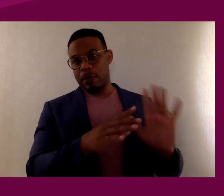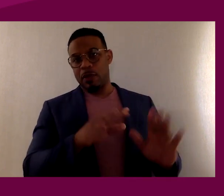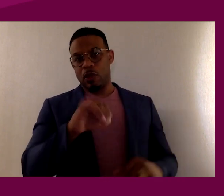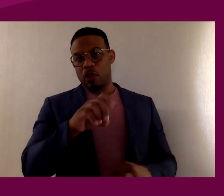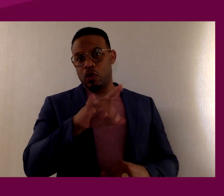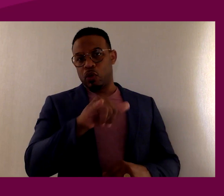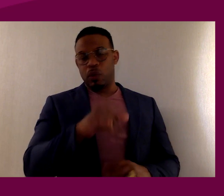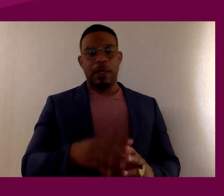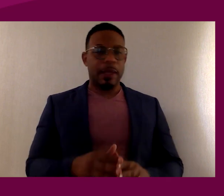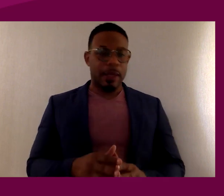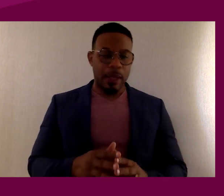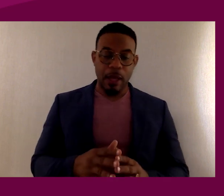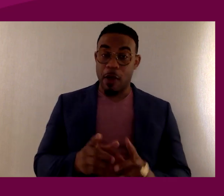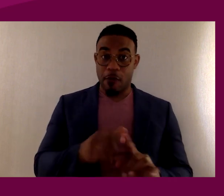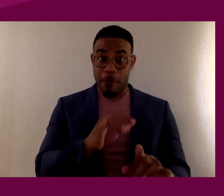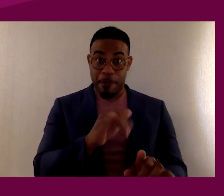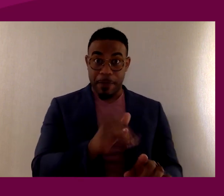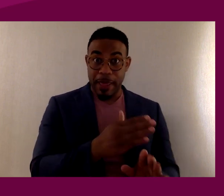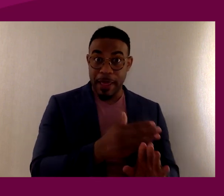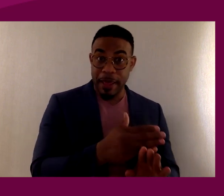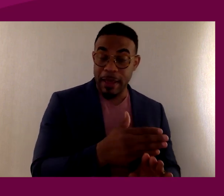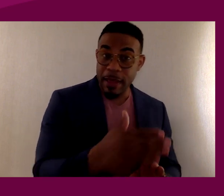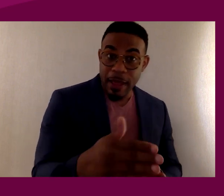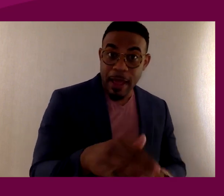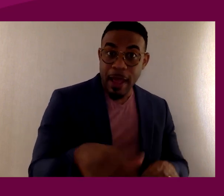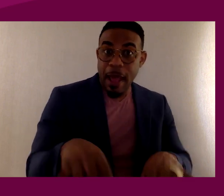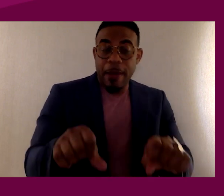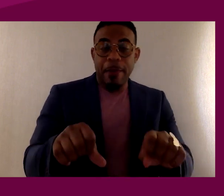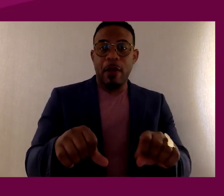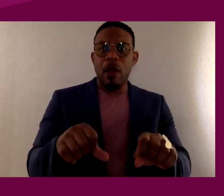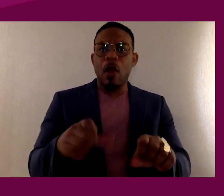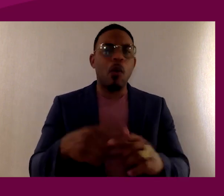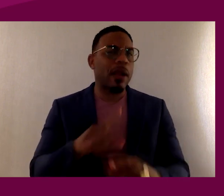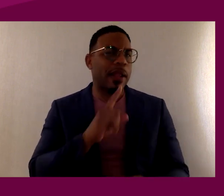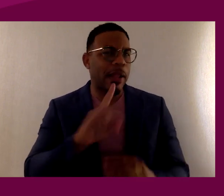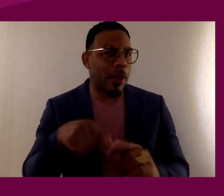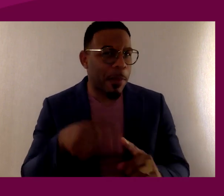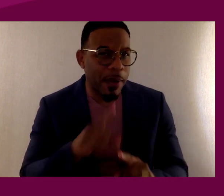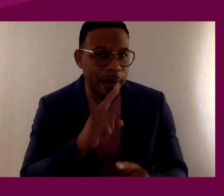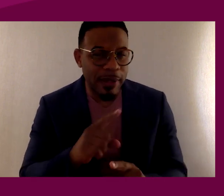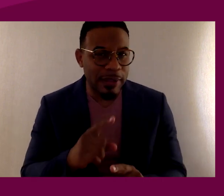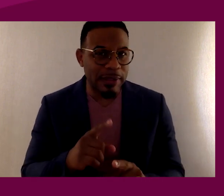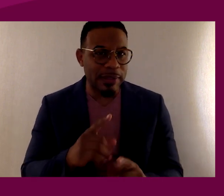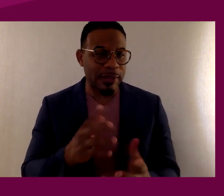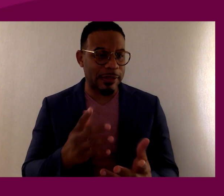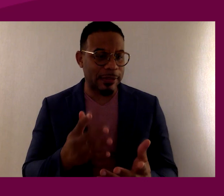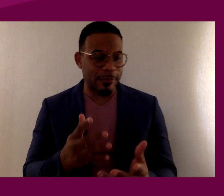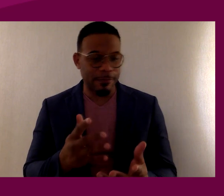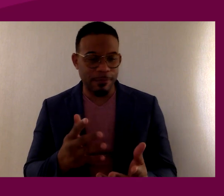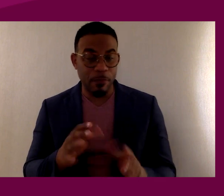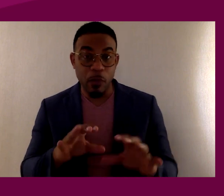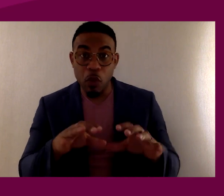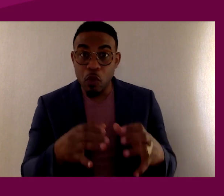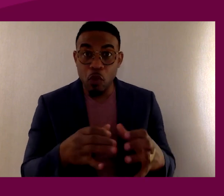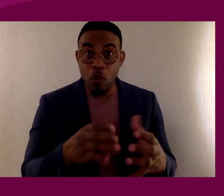looking for. That was one example of Judy. From that occupation, what is not talked about as much